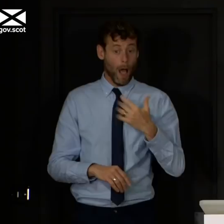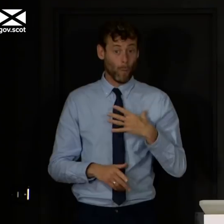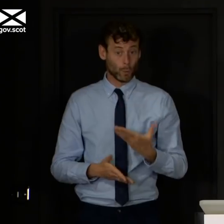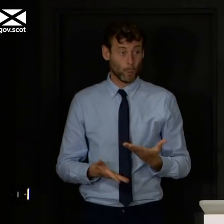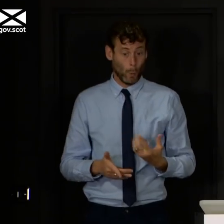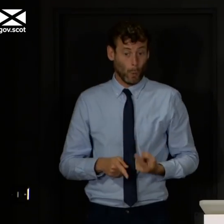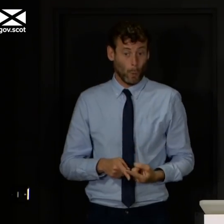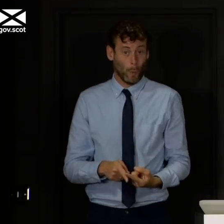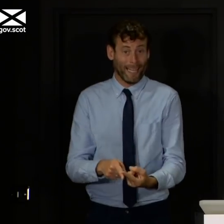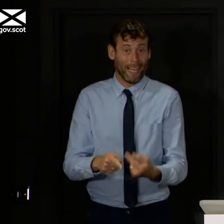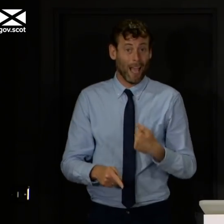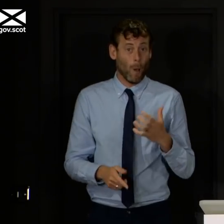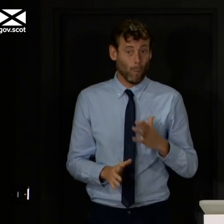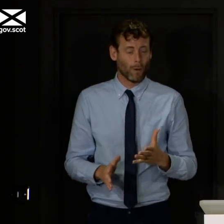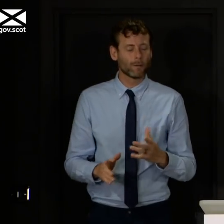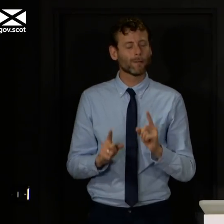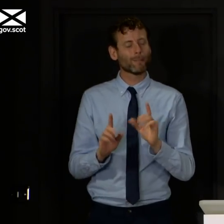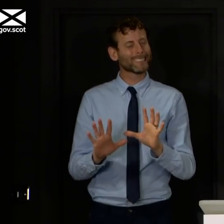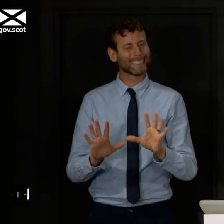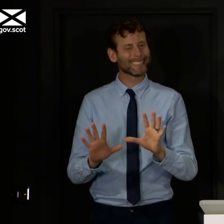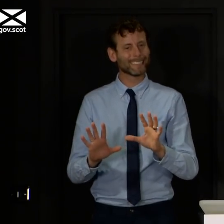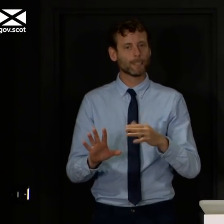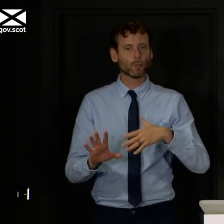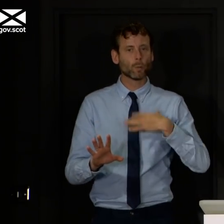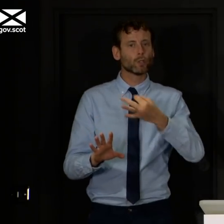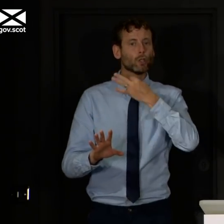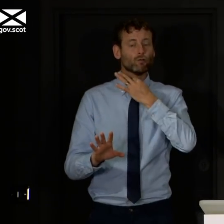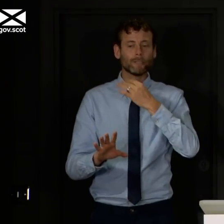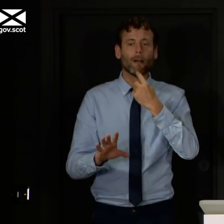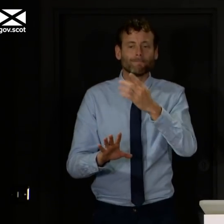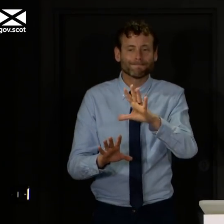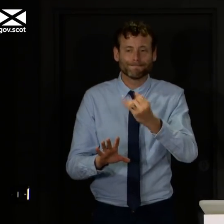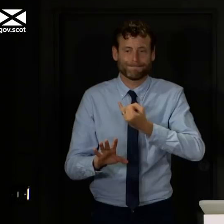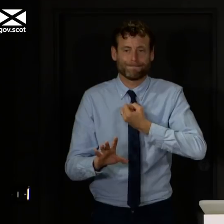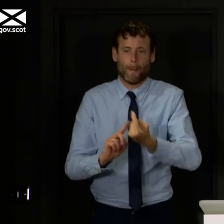much as possible but not to the extent that we risk it all going backwards. These decisions